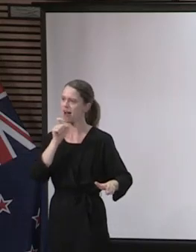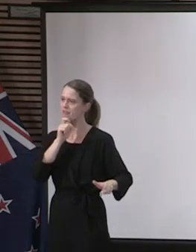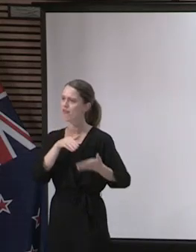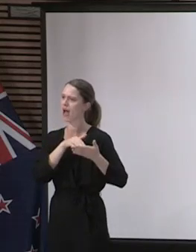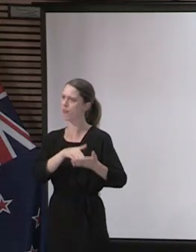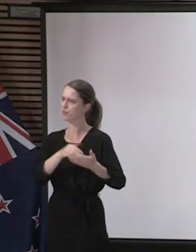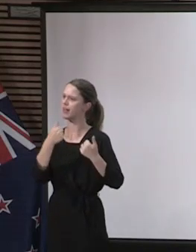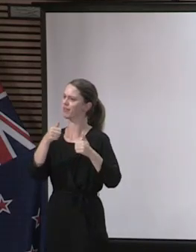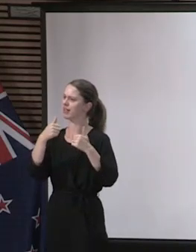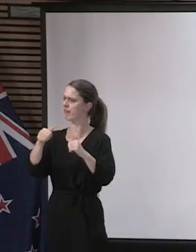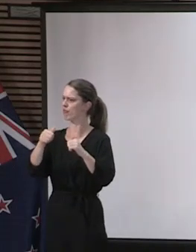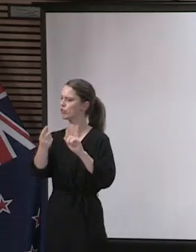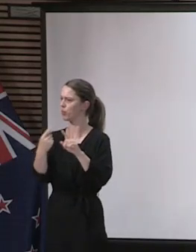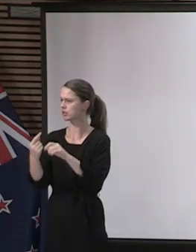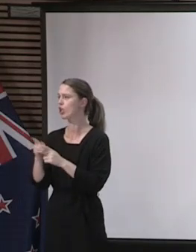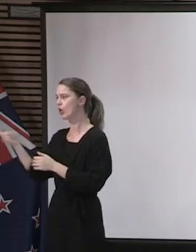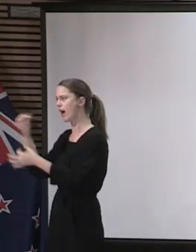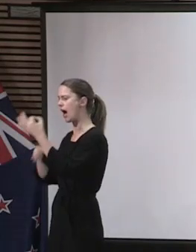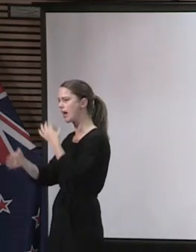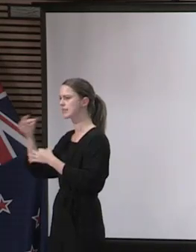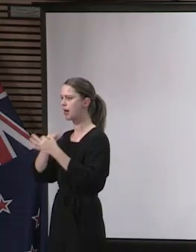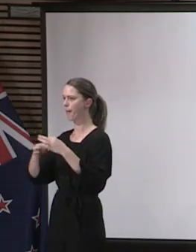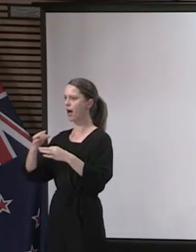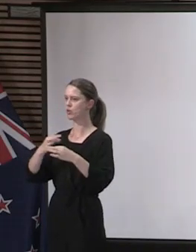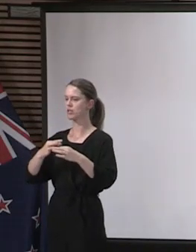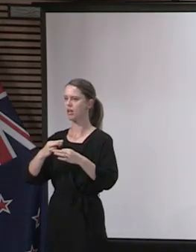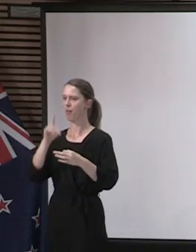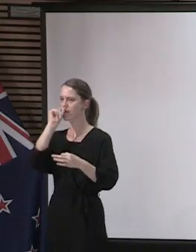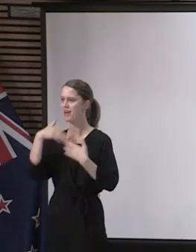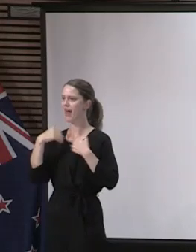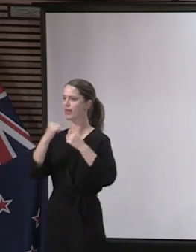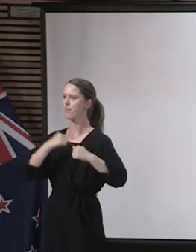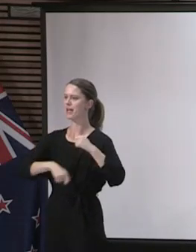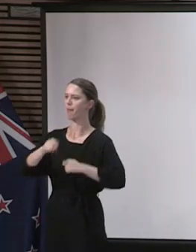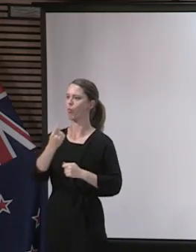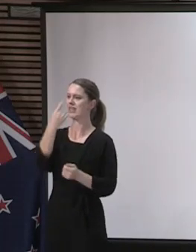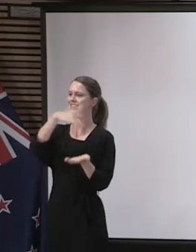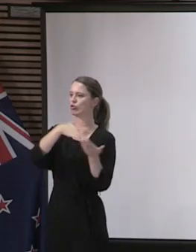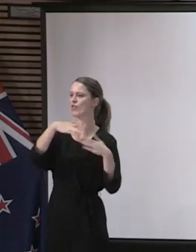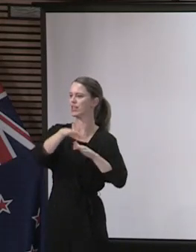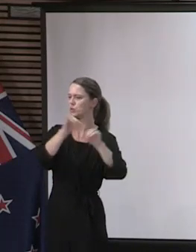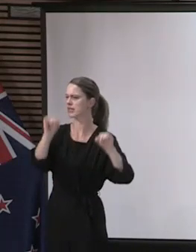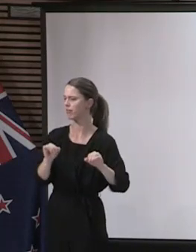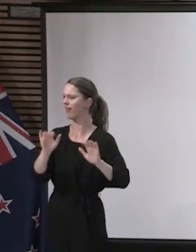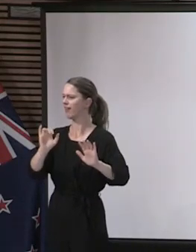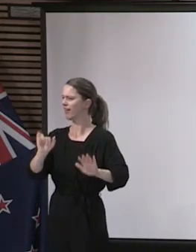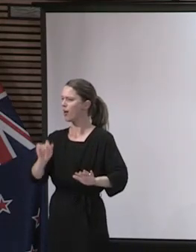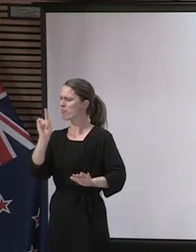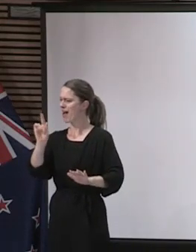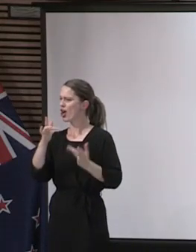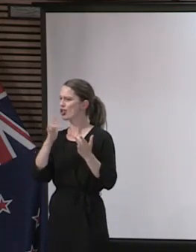just working within the system but have helped to build responses quickly and effectively. Yes, you have asked some questions about